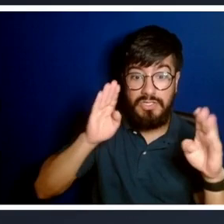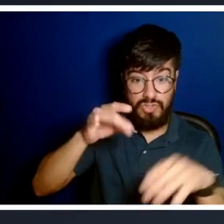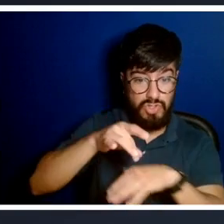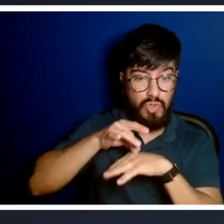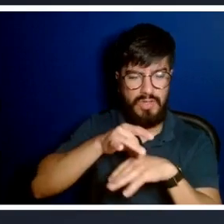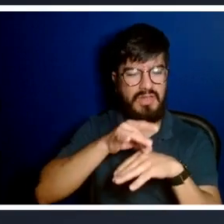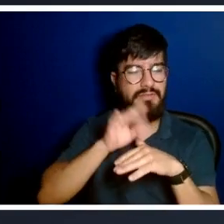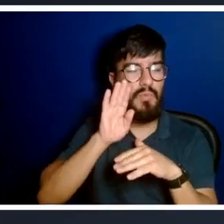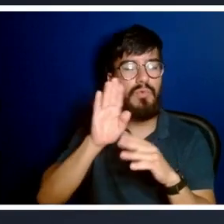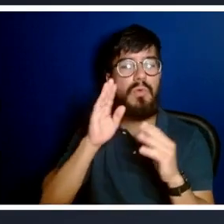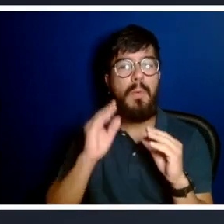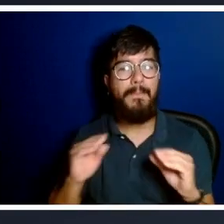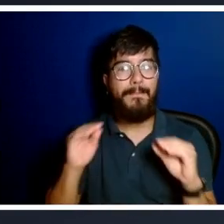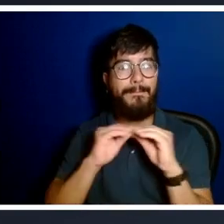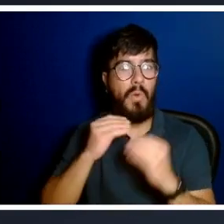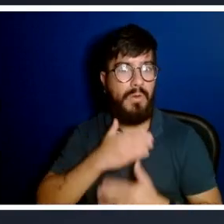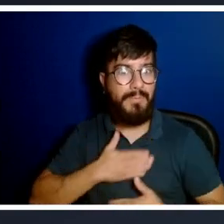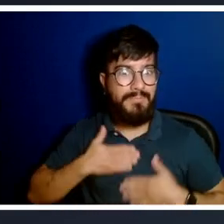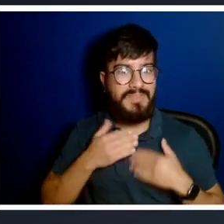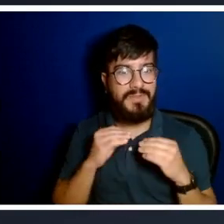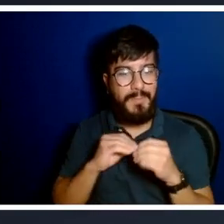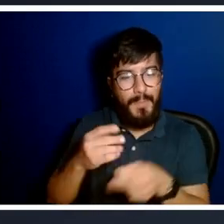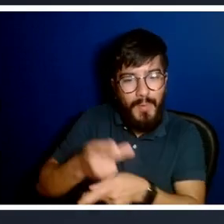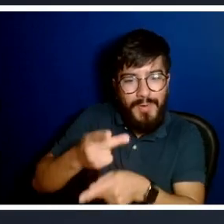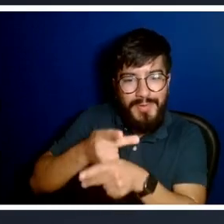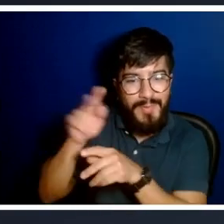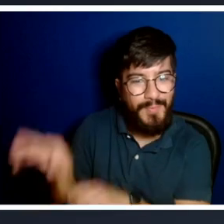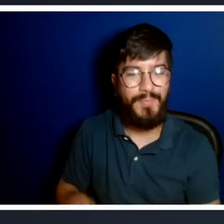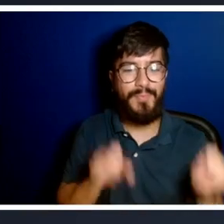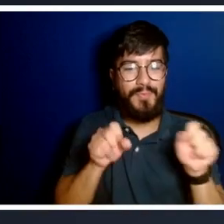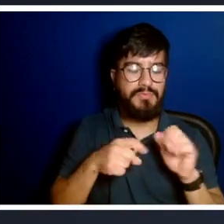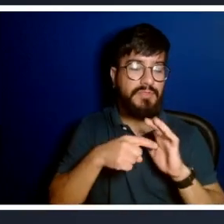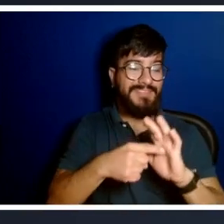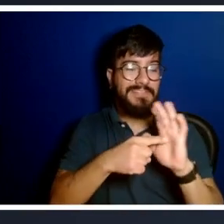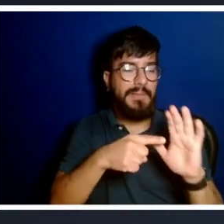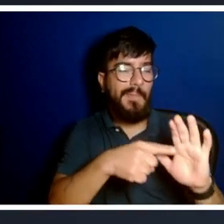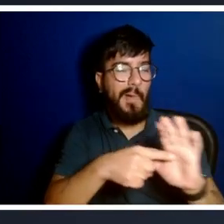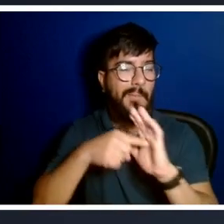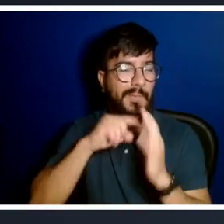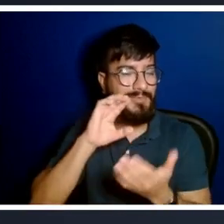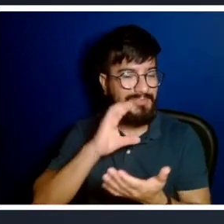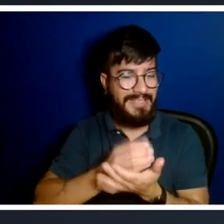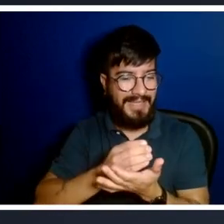it. And we look at stories at the Portrait Gallery of people who have sort of led that charge and